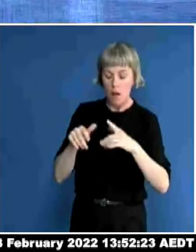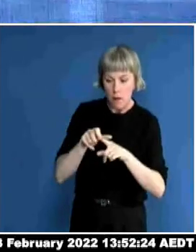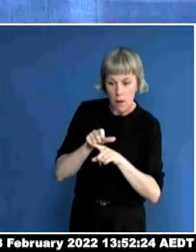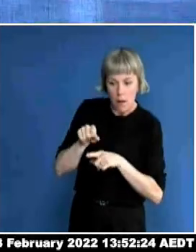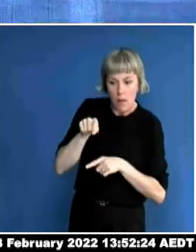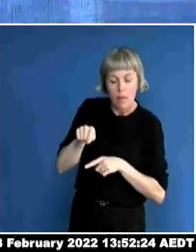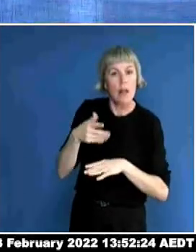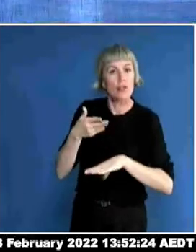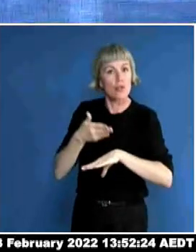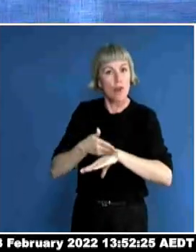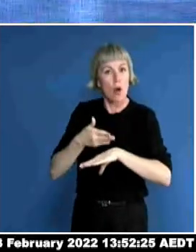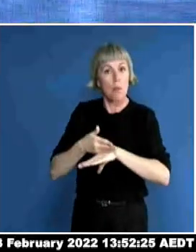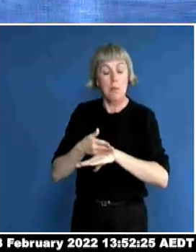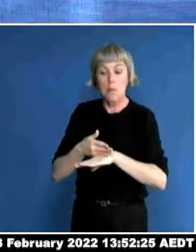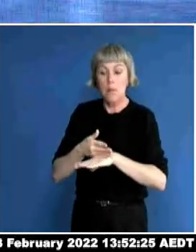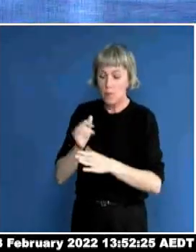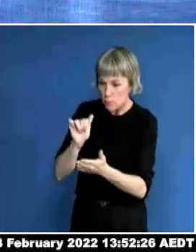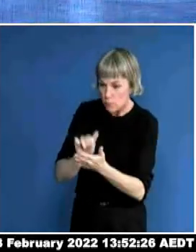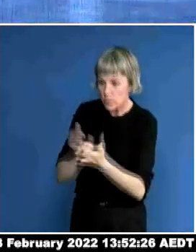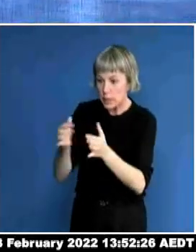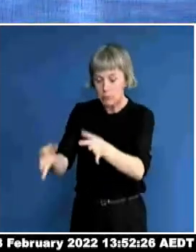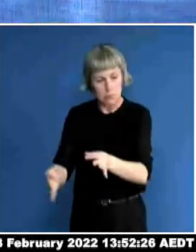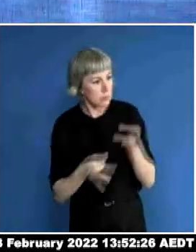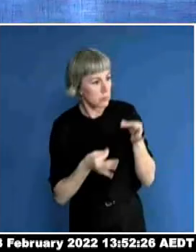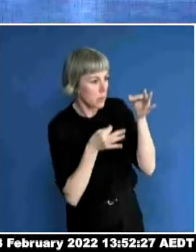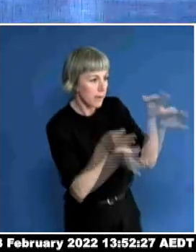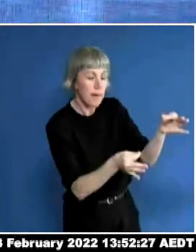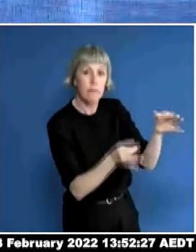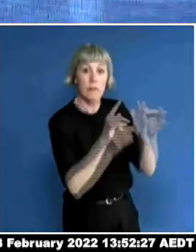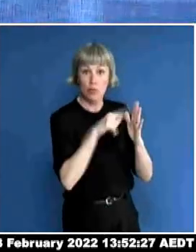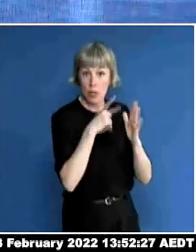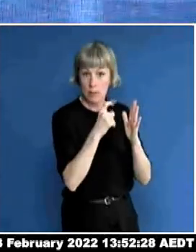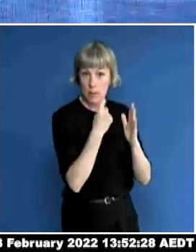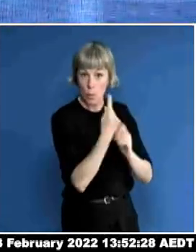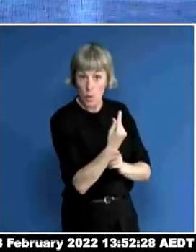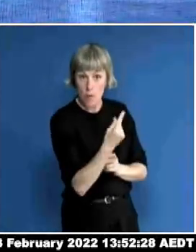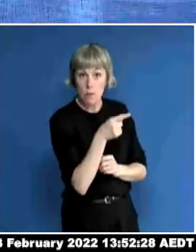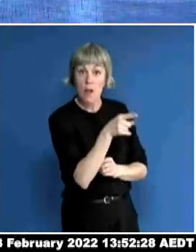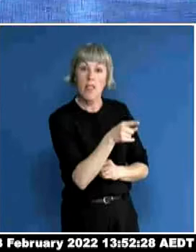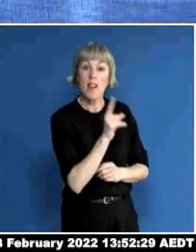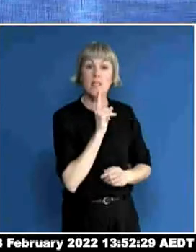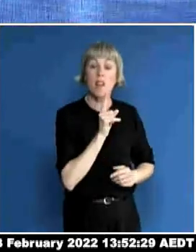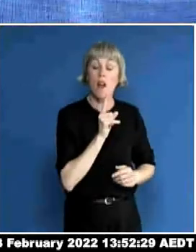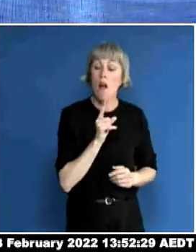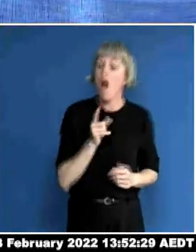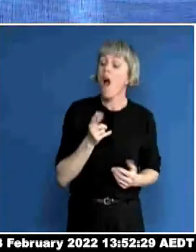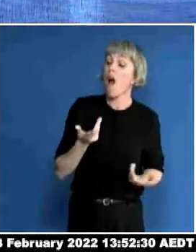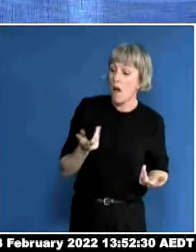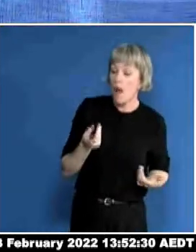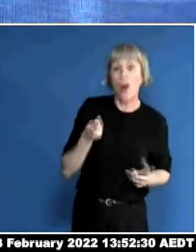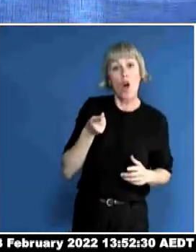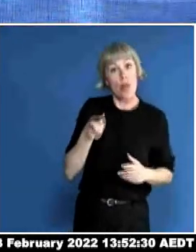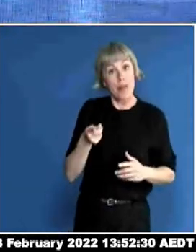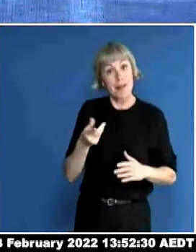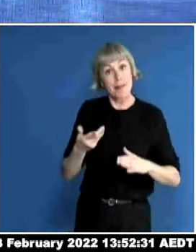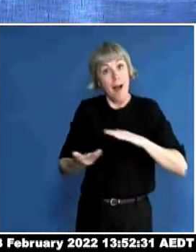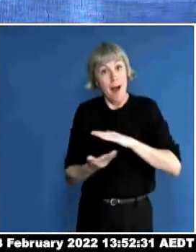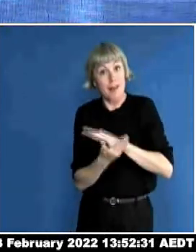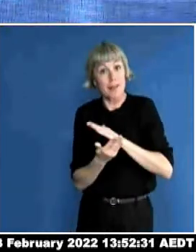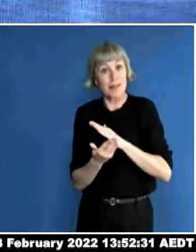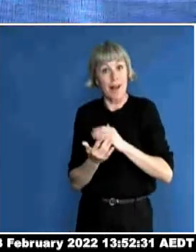And JC-1 said the job was with AimBig's sister company called Rehab Management.